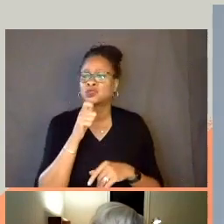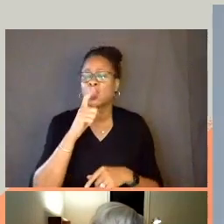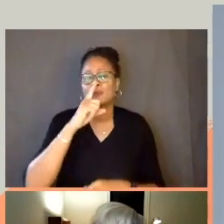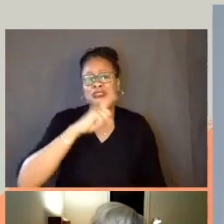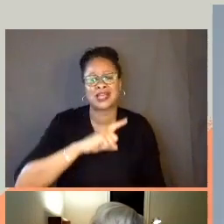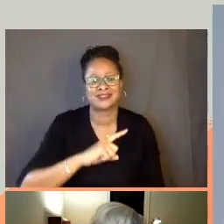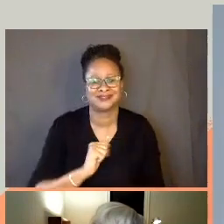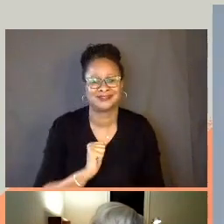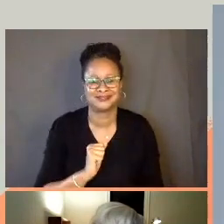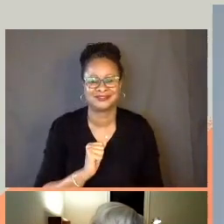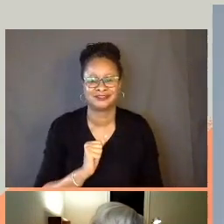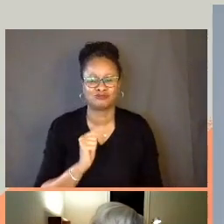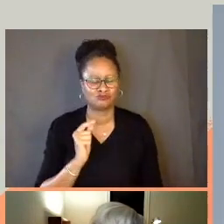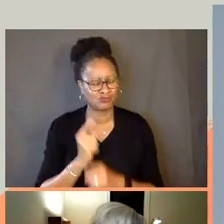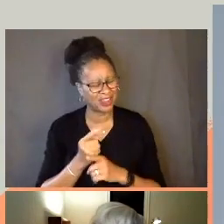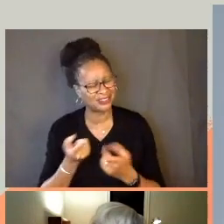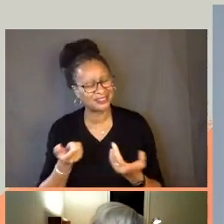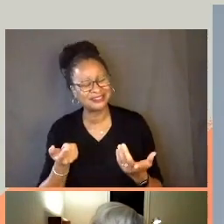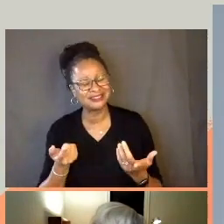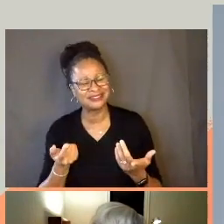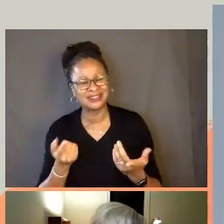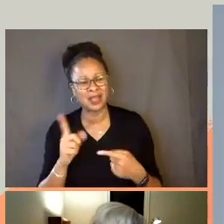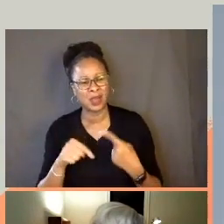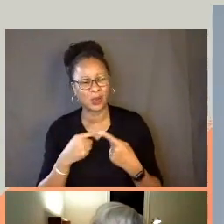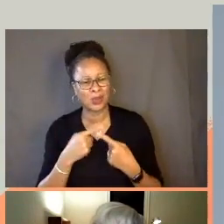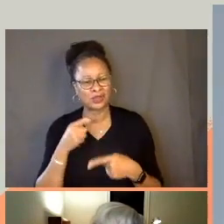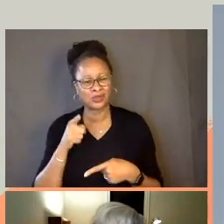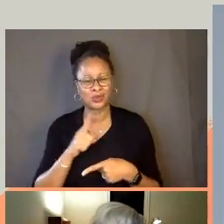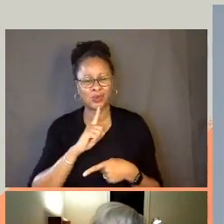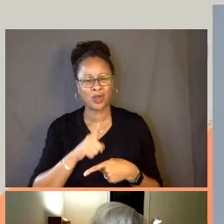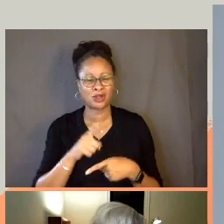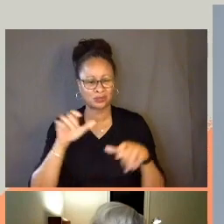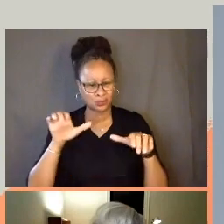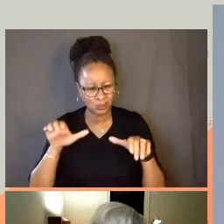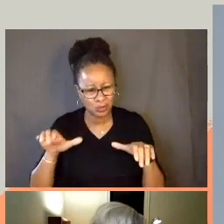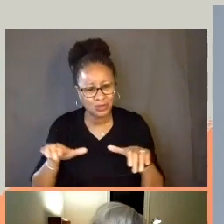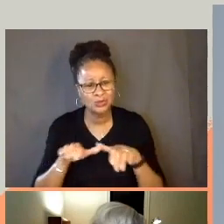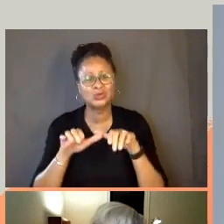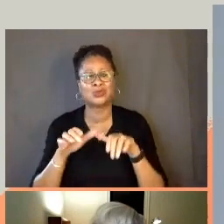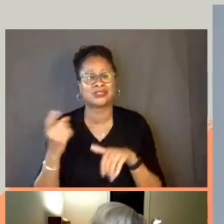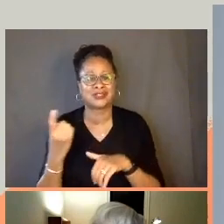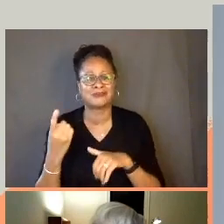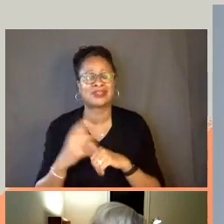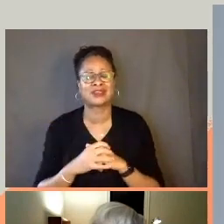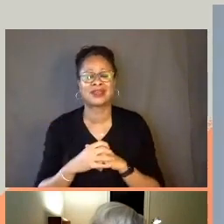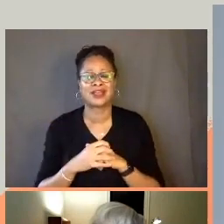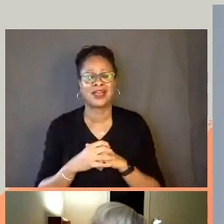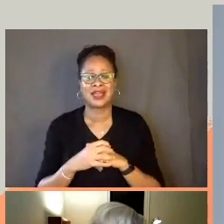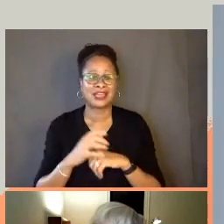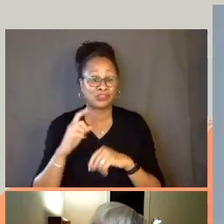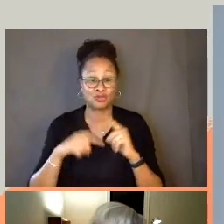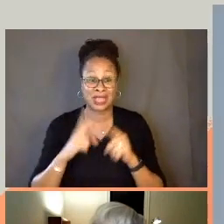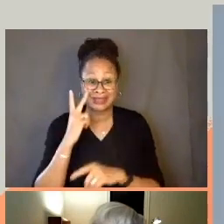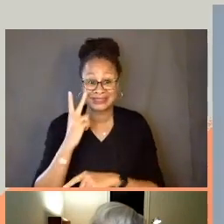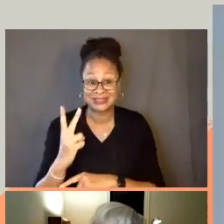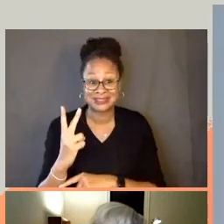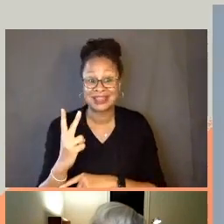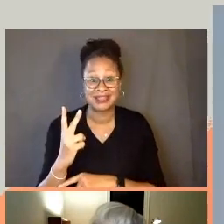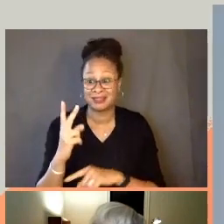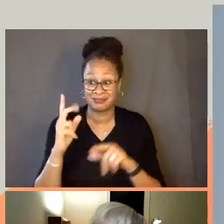Like, right? Like, when you are doing something, and you can't actually see them to be in time with them--